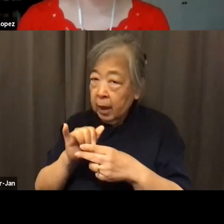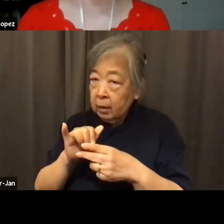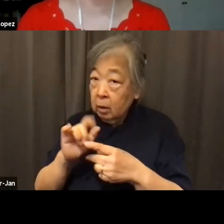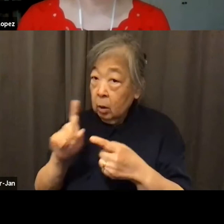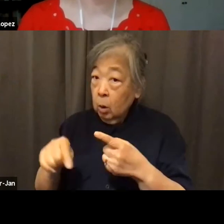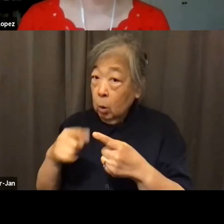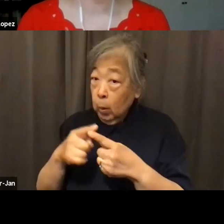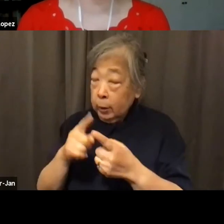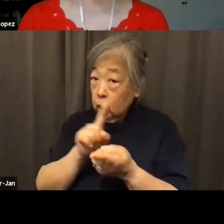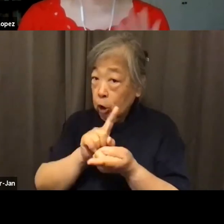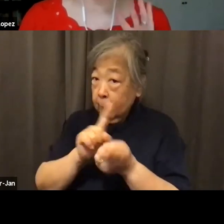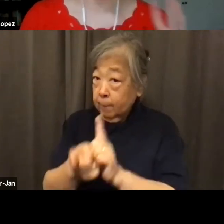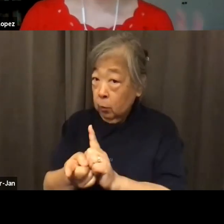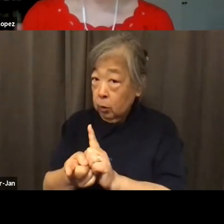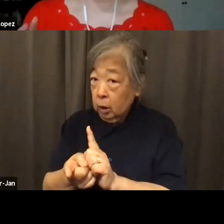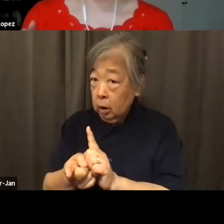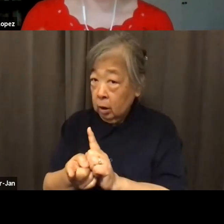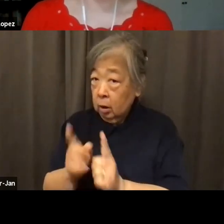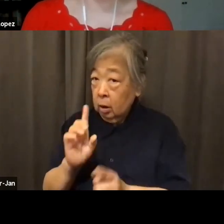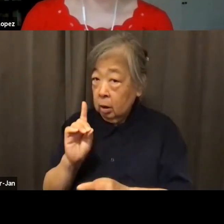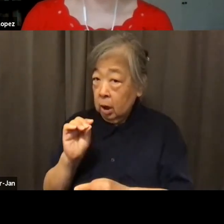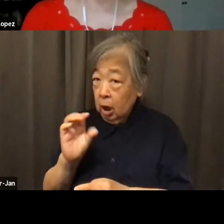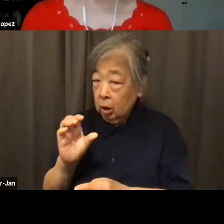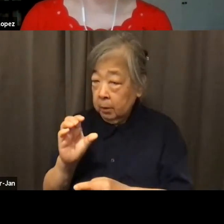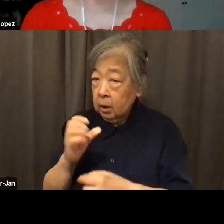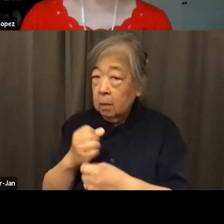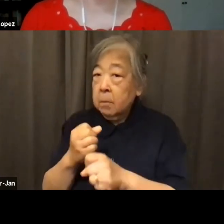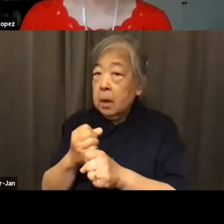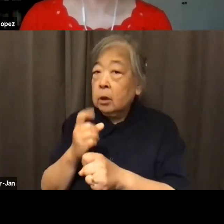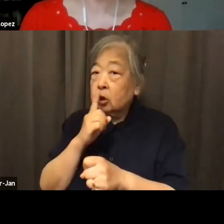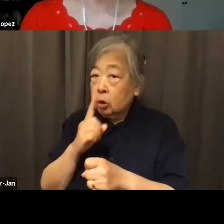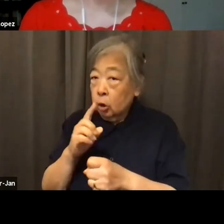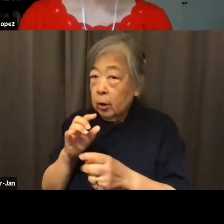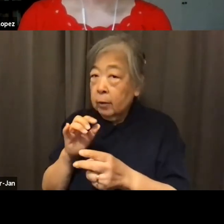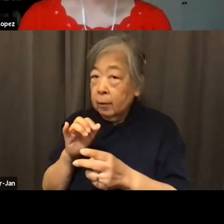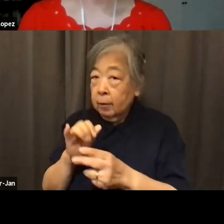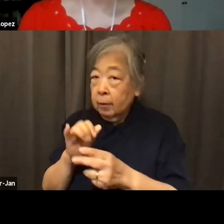documents, that the accessibility features aren't lost.